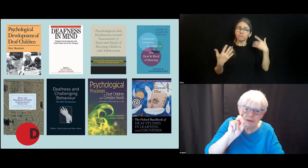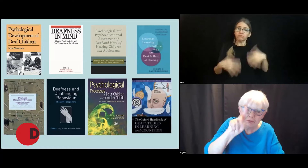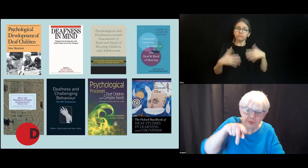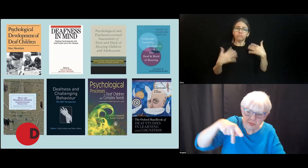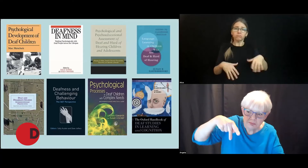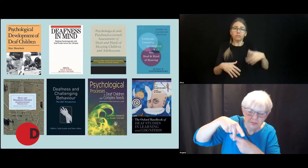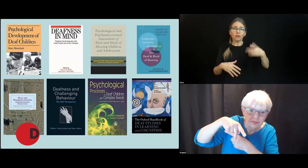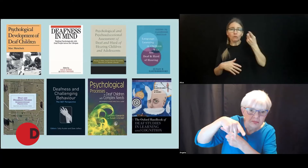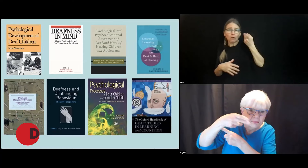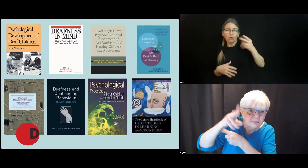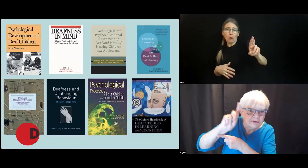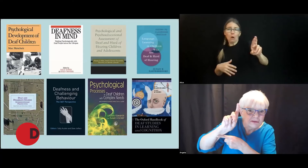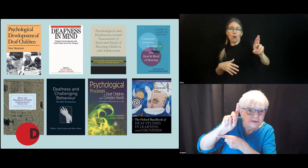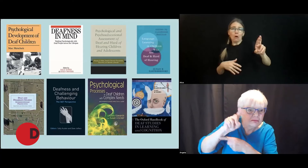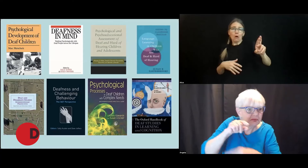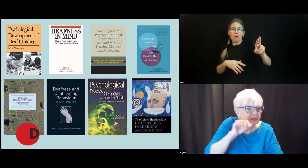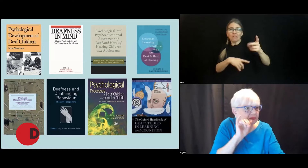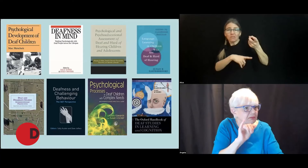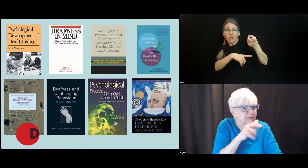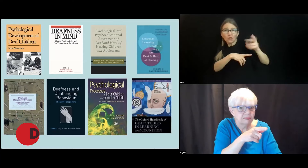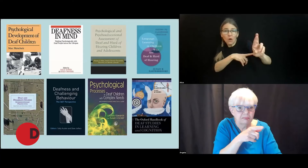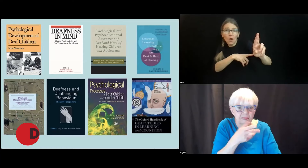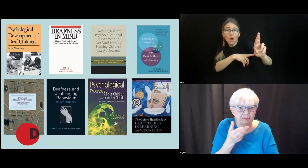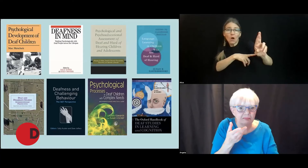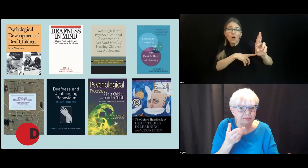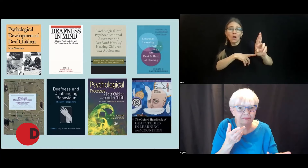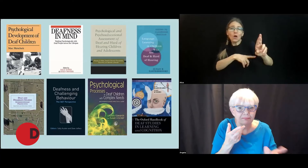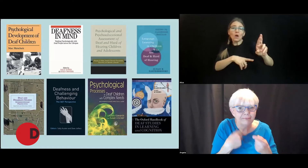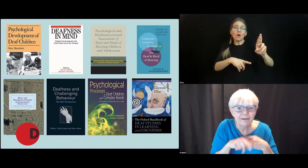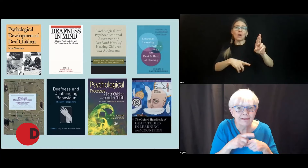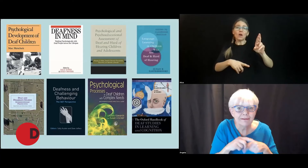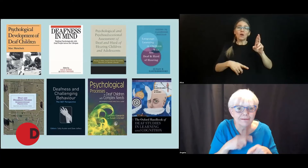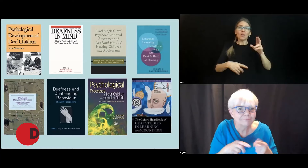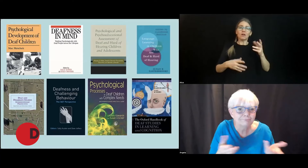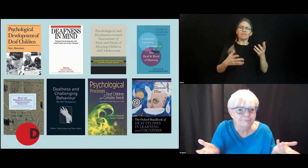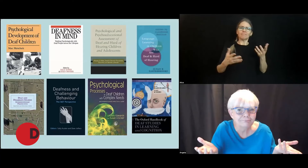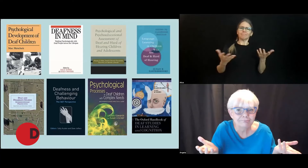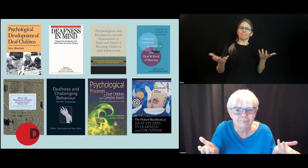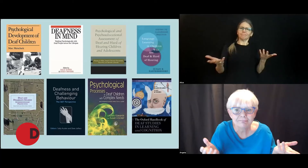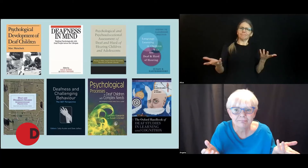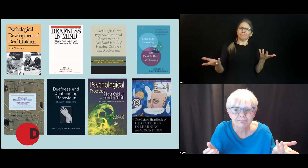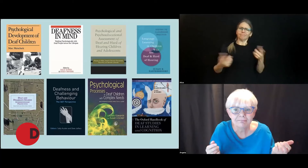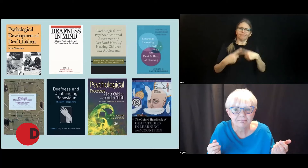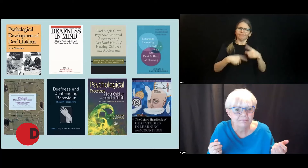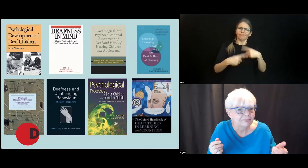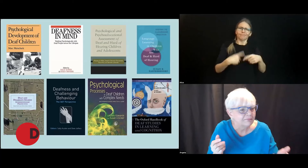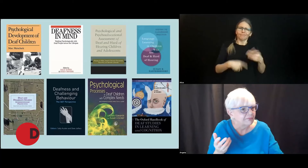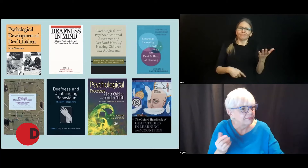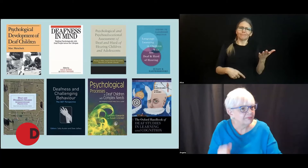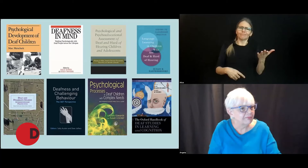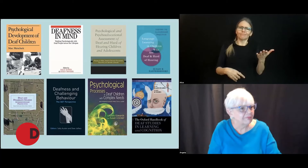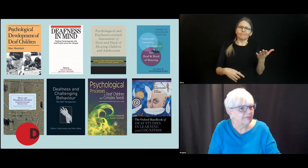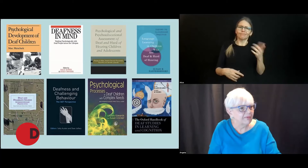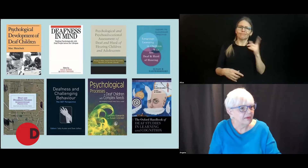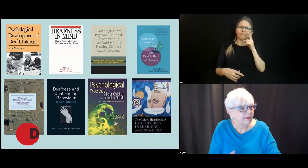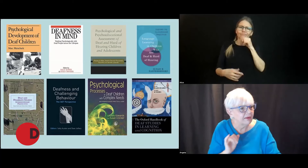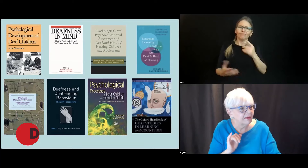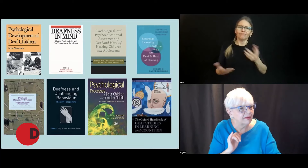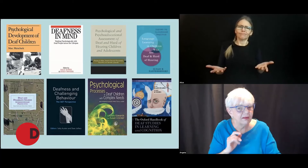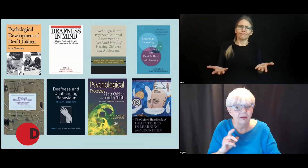PHD. They cannot sign.